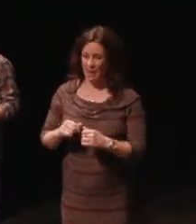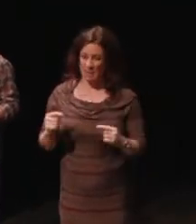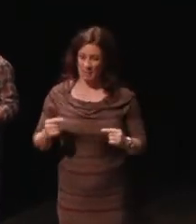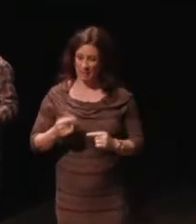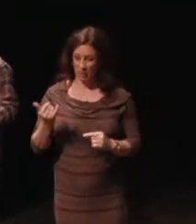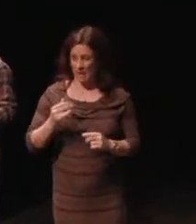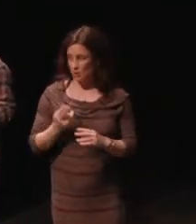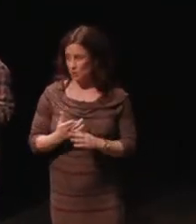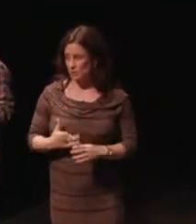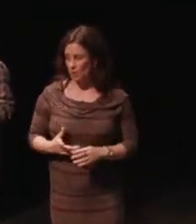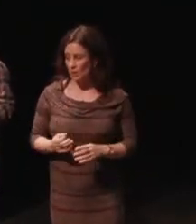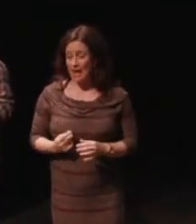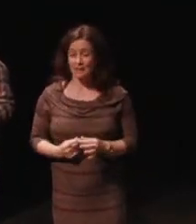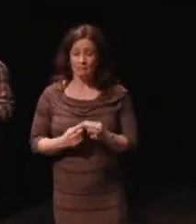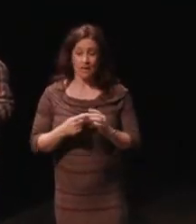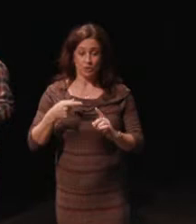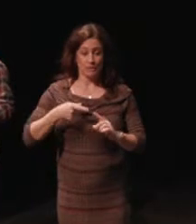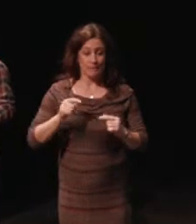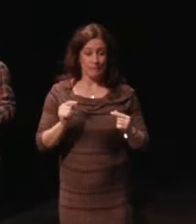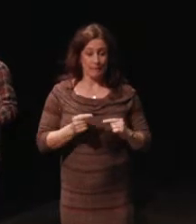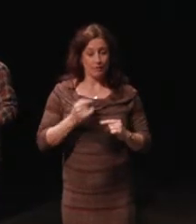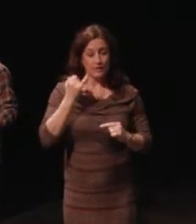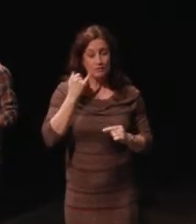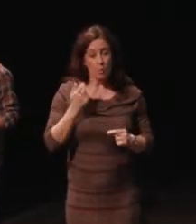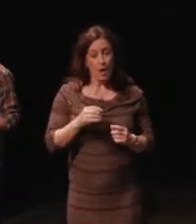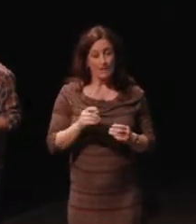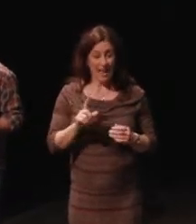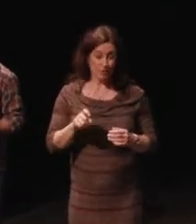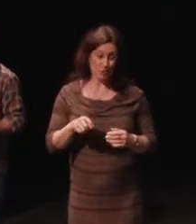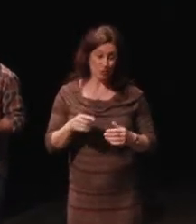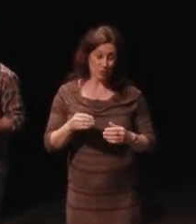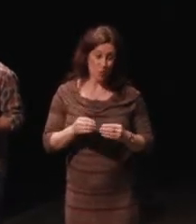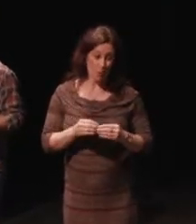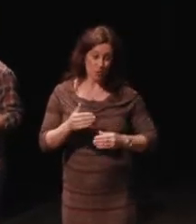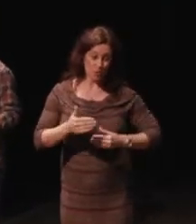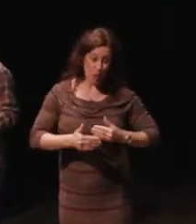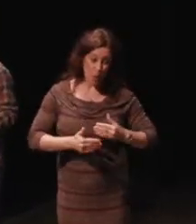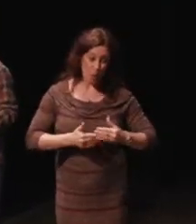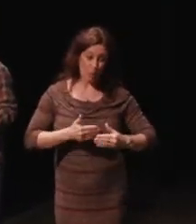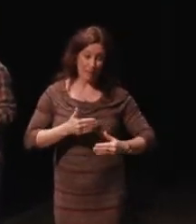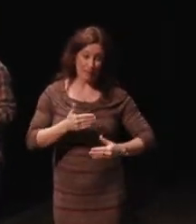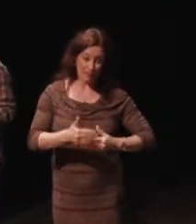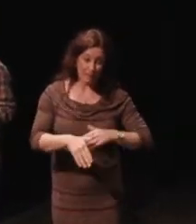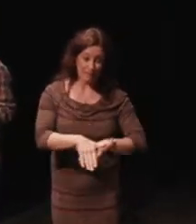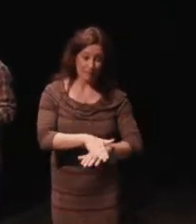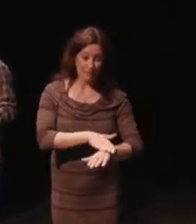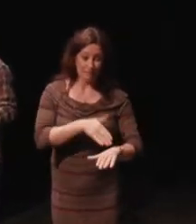if maybe you need to go more slowly through a process or you need to take